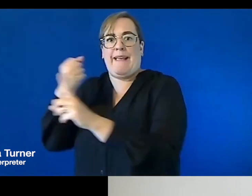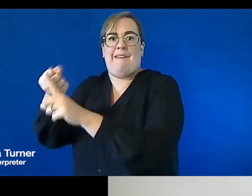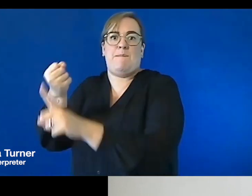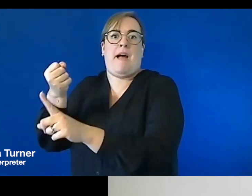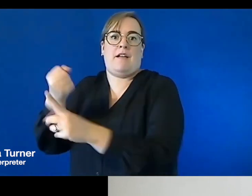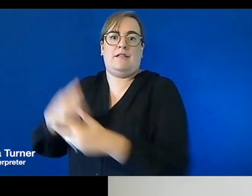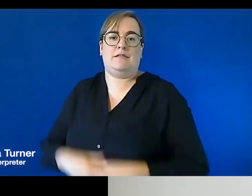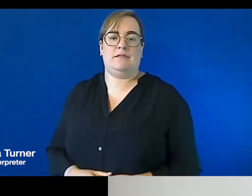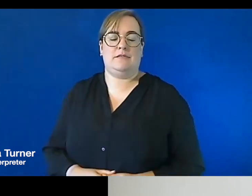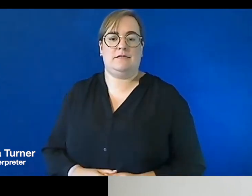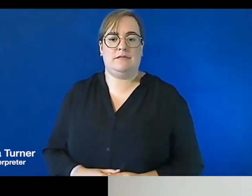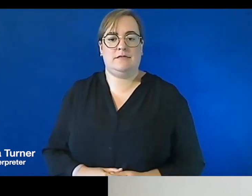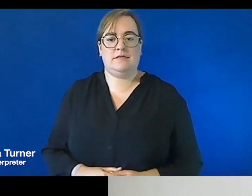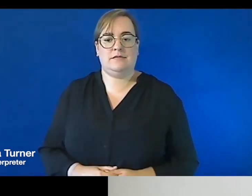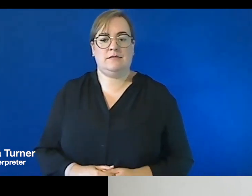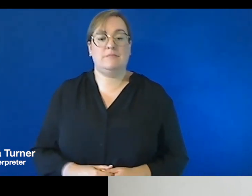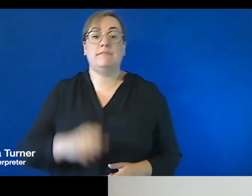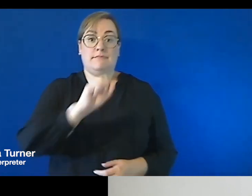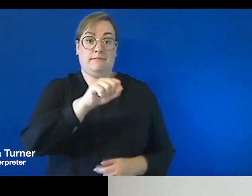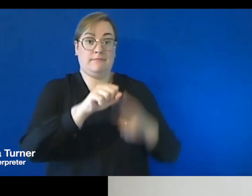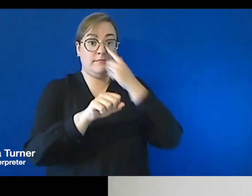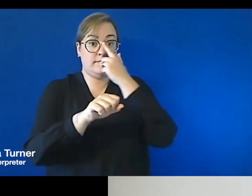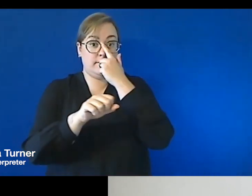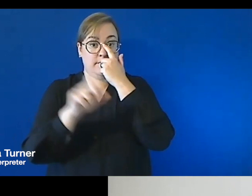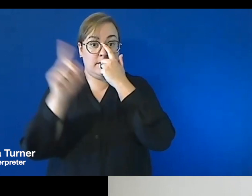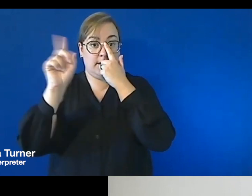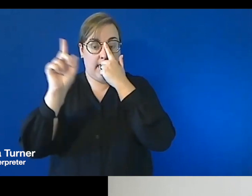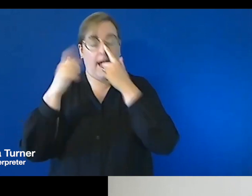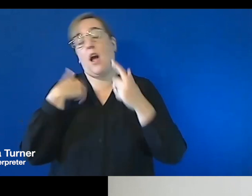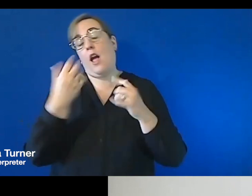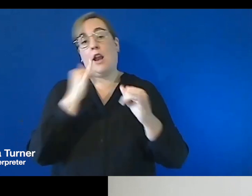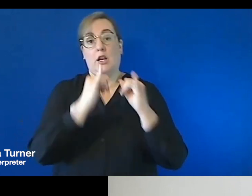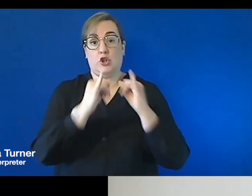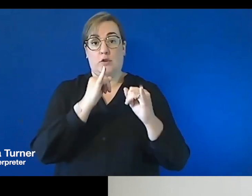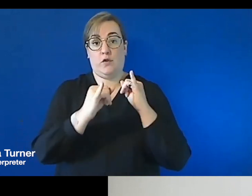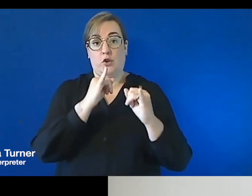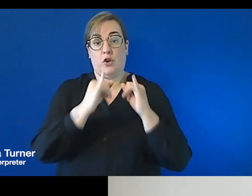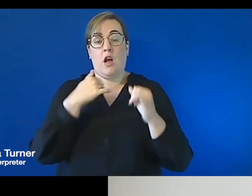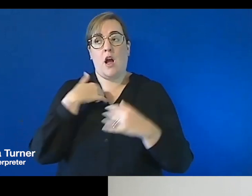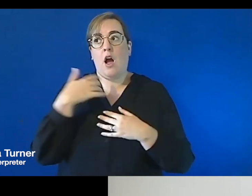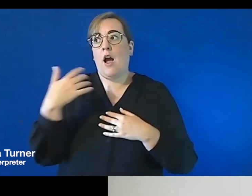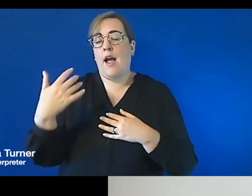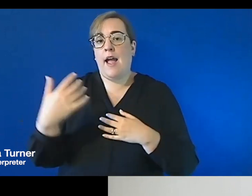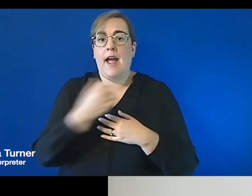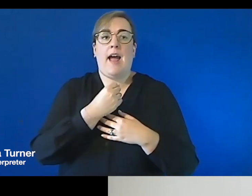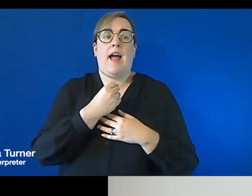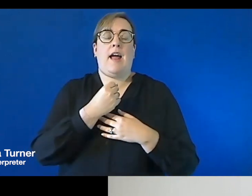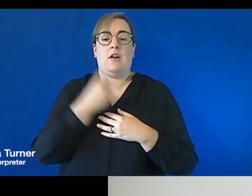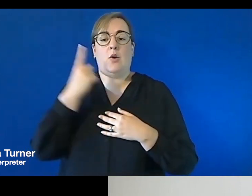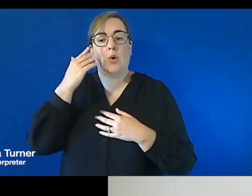Yes, just today I shared an interview, I spent for so many areas, she's one of the top influencers in